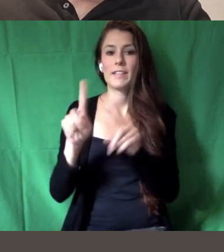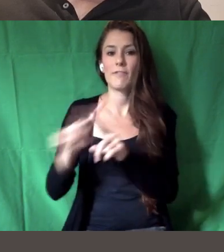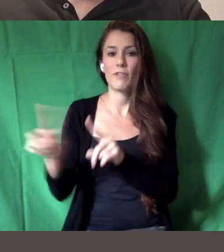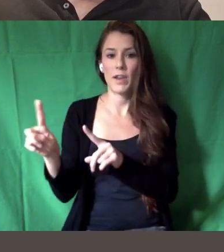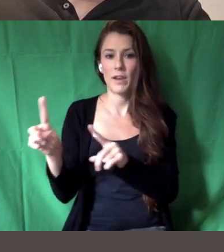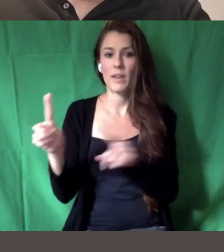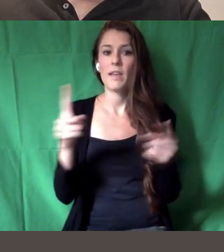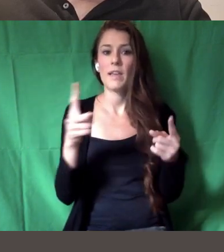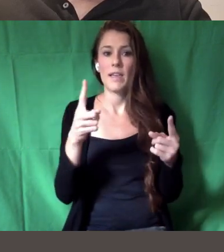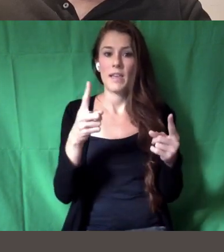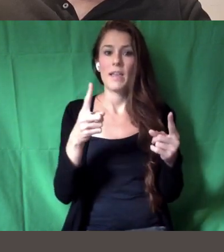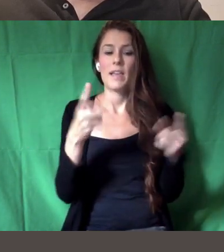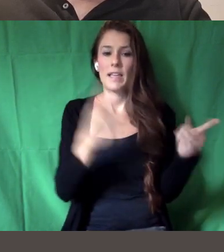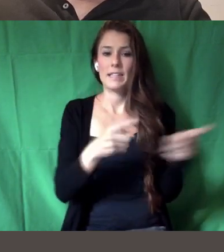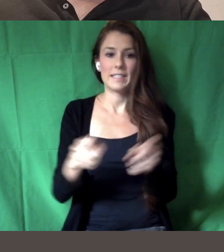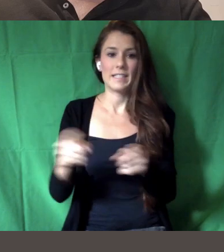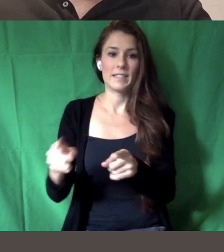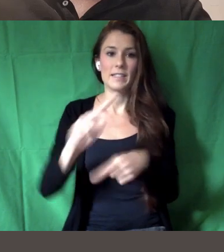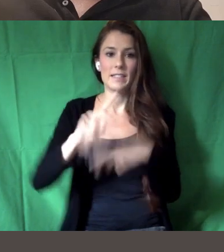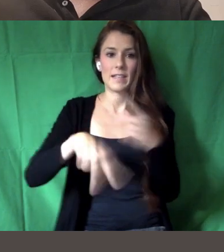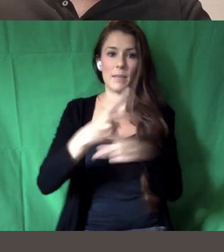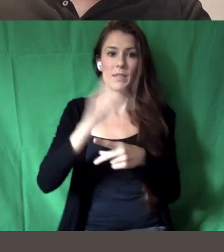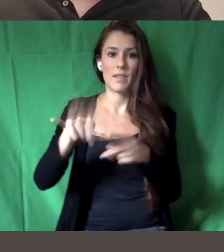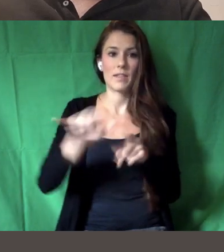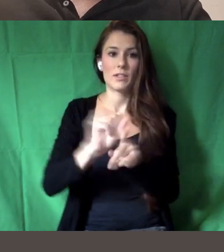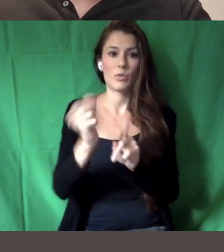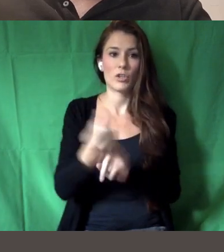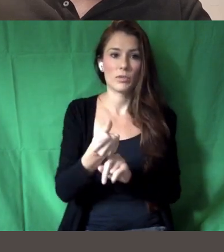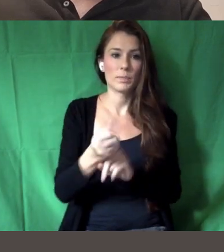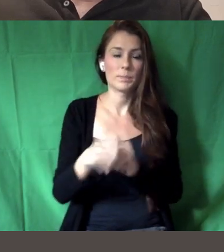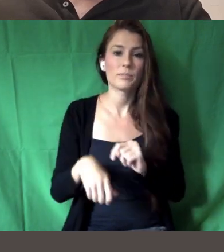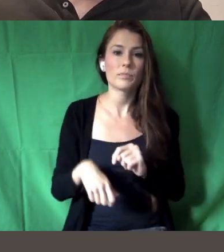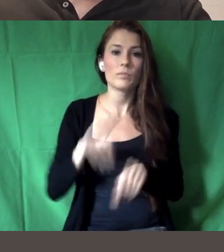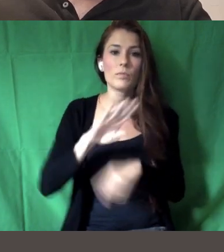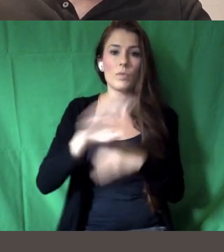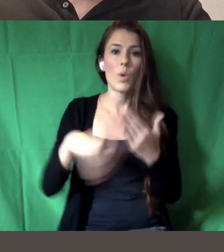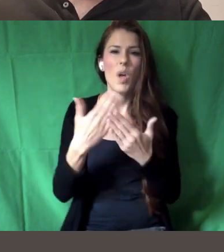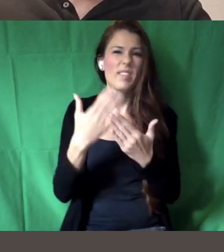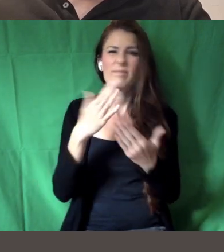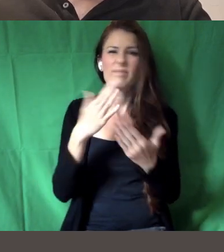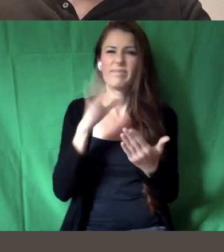instance types in this region. Testing all of them would be impractical and cost prohibitive.